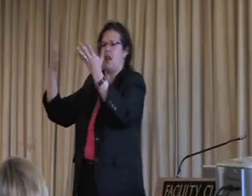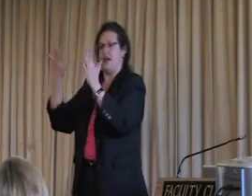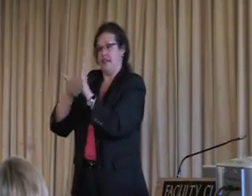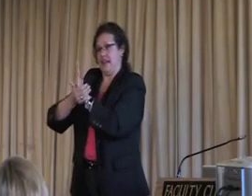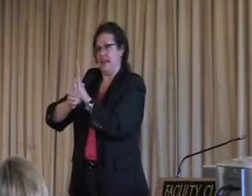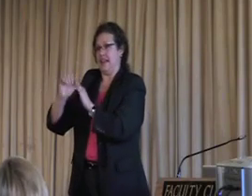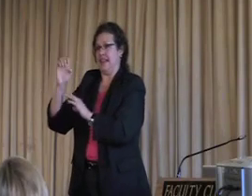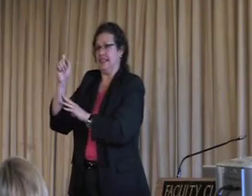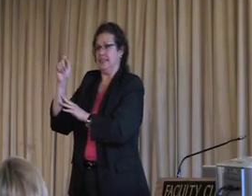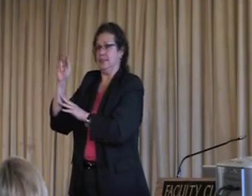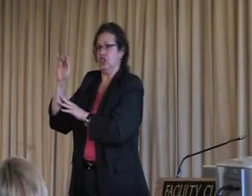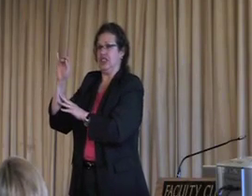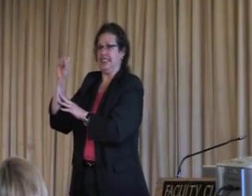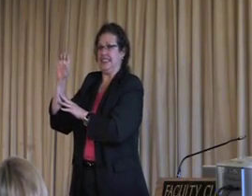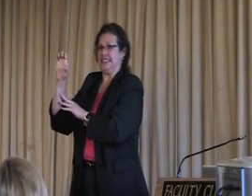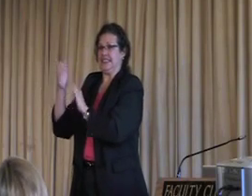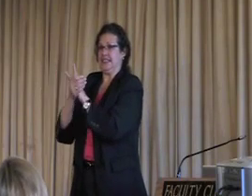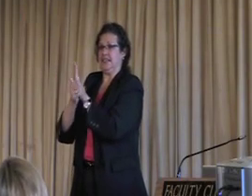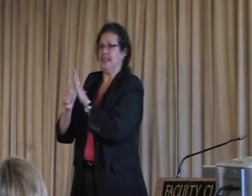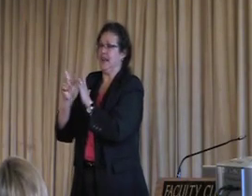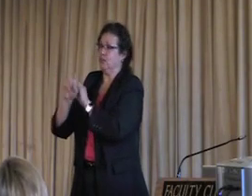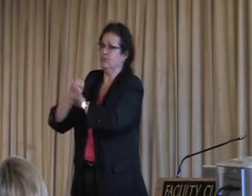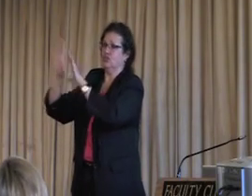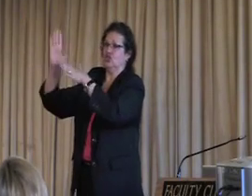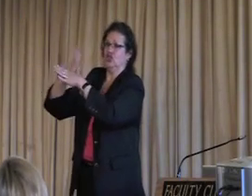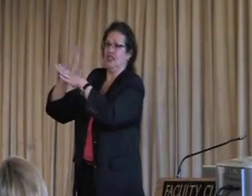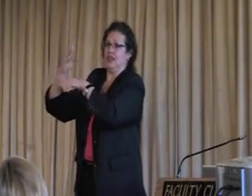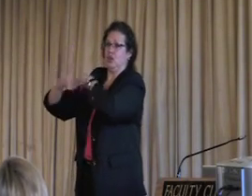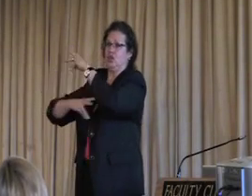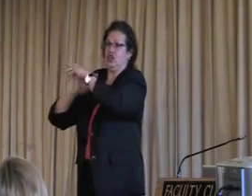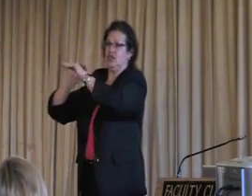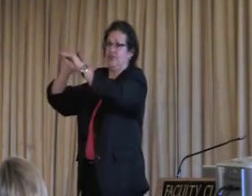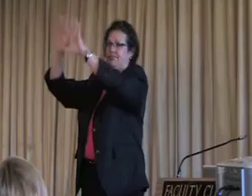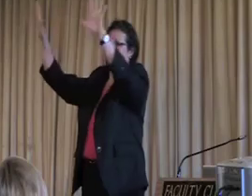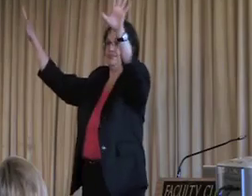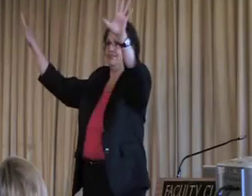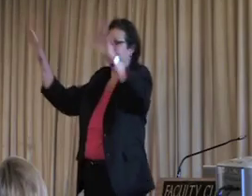we need to then think about how to share our knowledge and skills with the rest of the